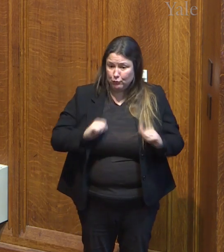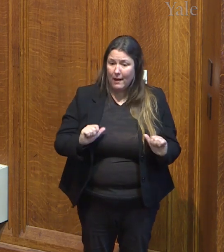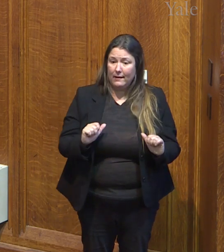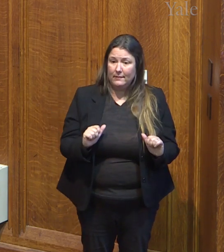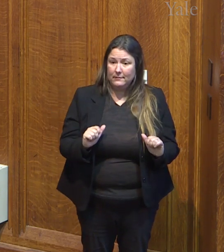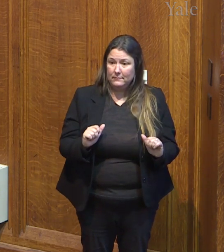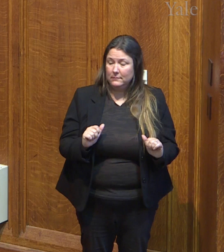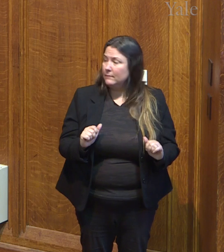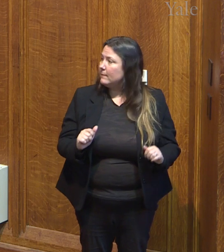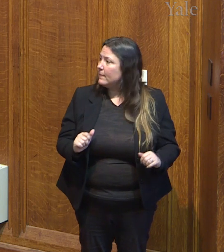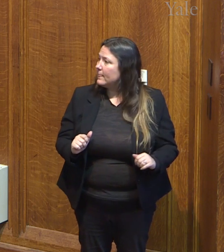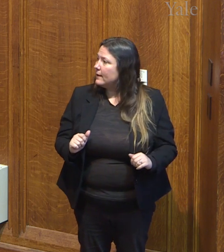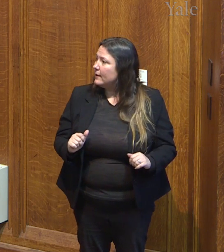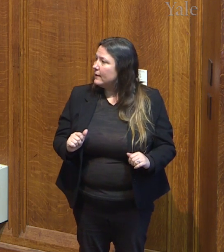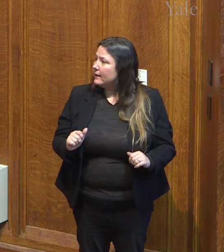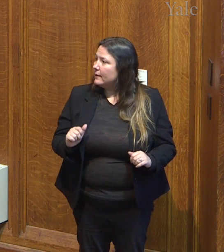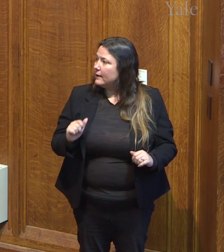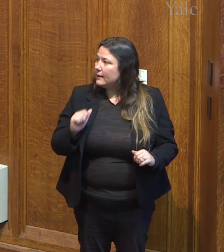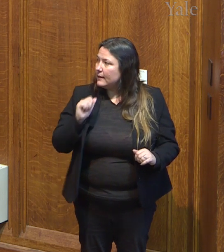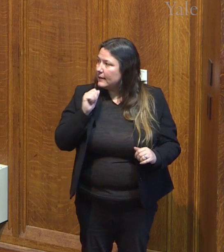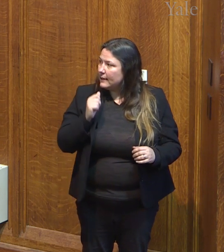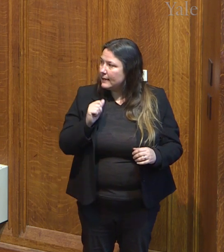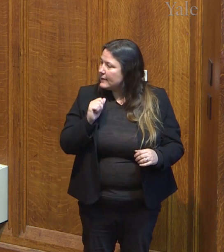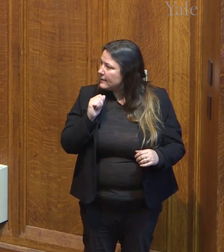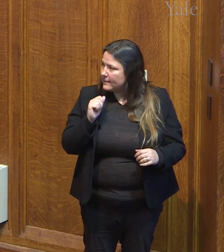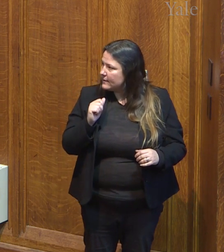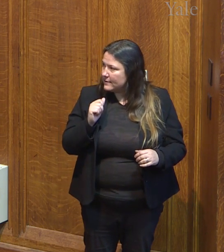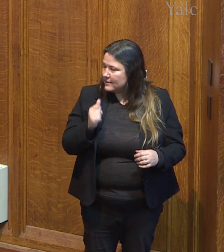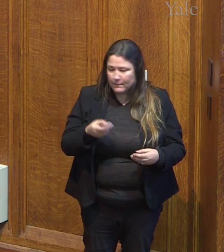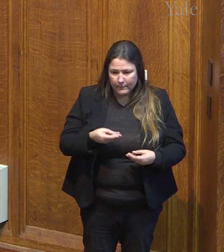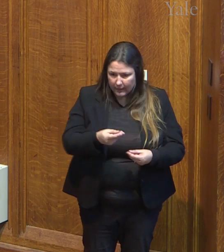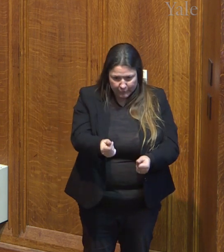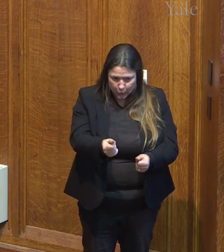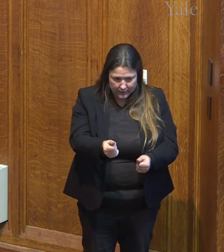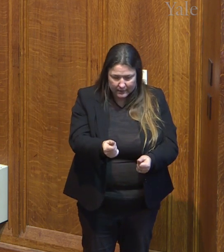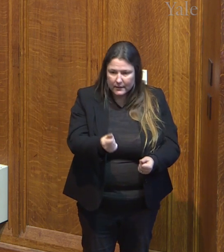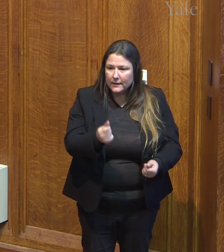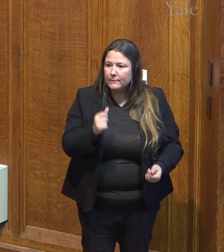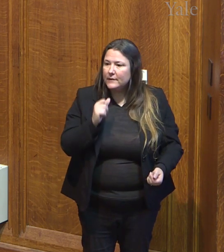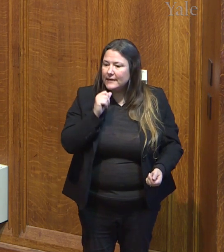L'Épée didn't become fluent in signs and never understood it was a complete language.